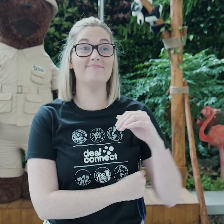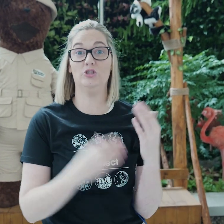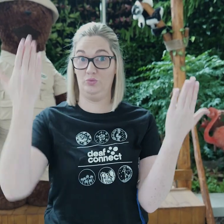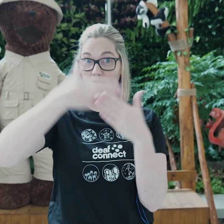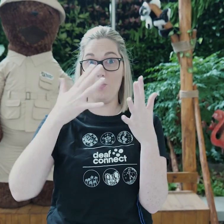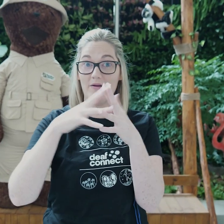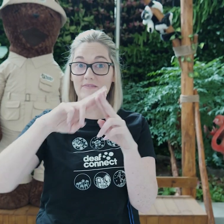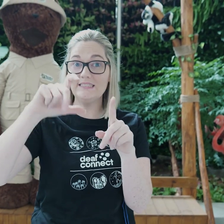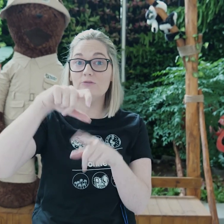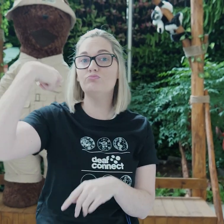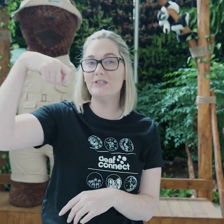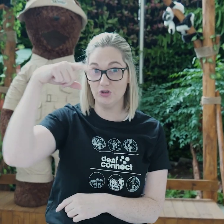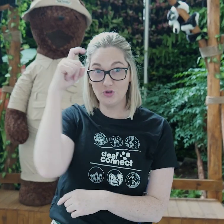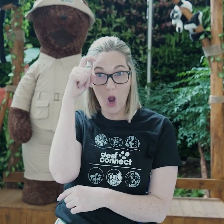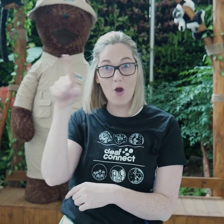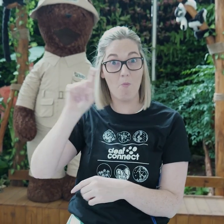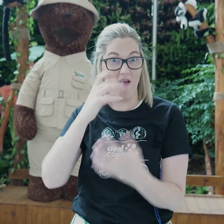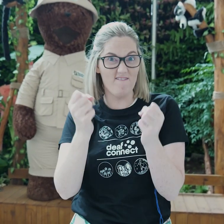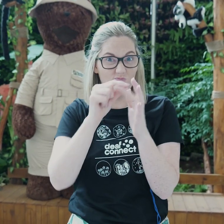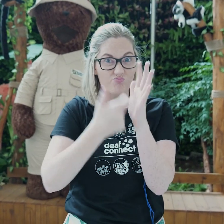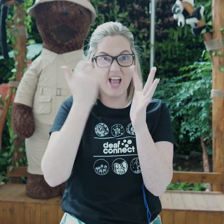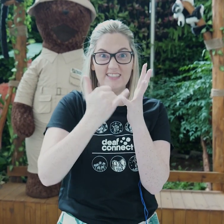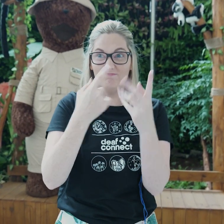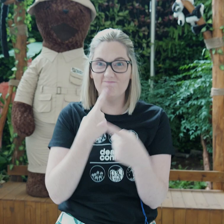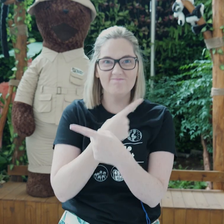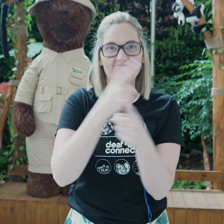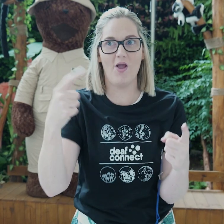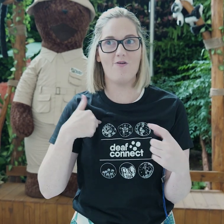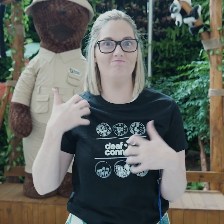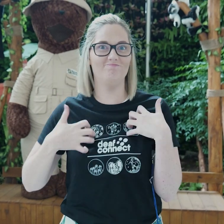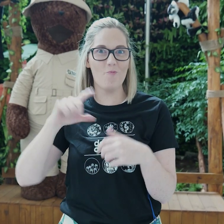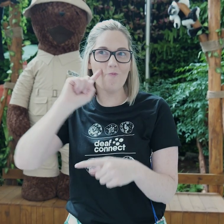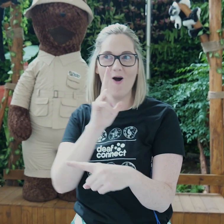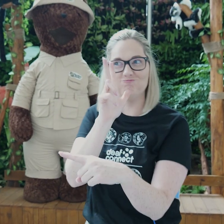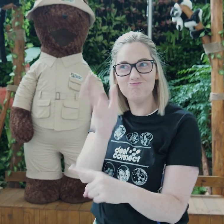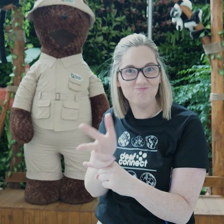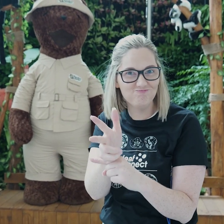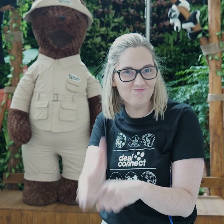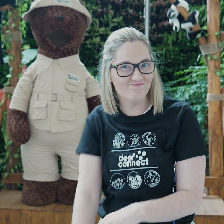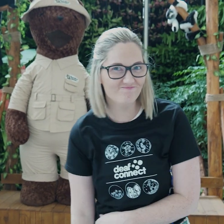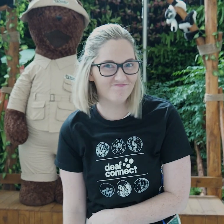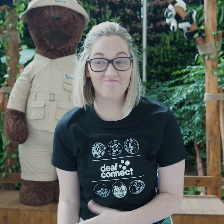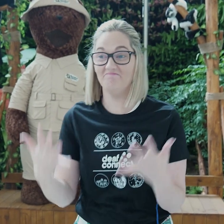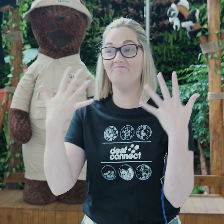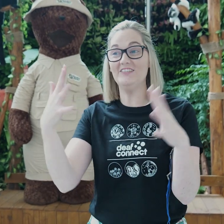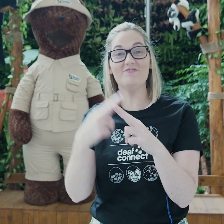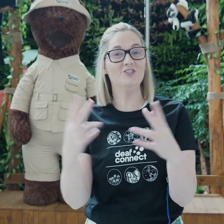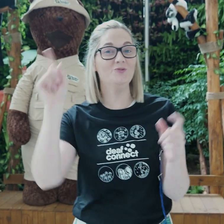and tonight the World Federation of the Deaf President, Joe will be holding a press conference. I'm really excited to head out there and film that press conference.